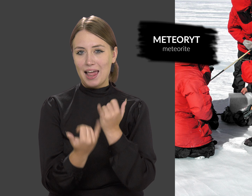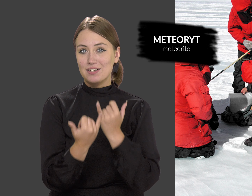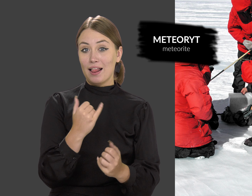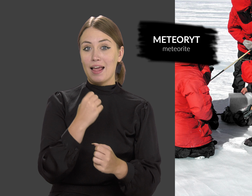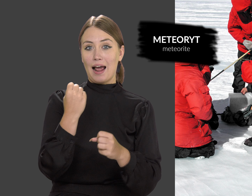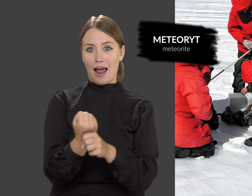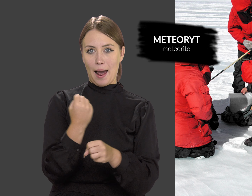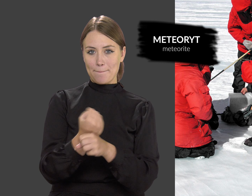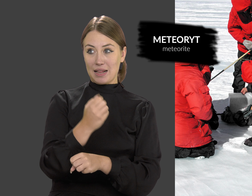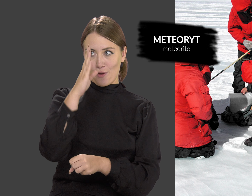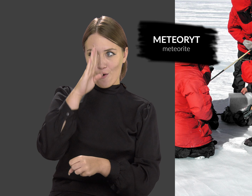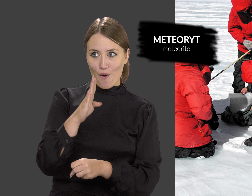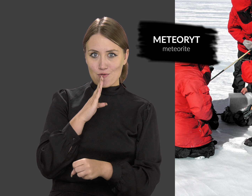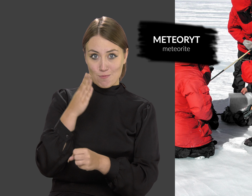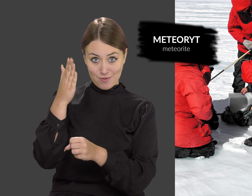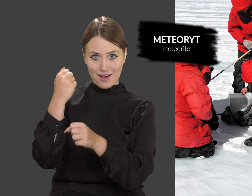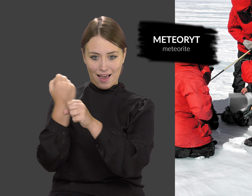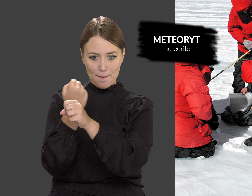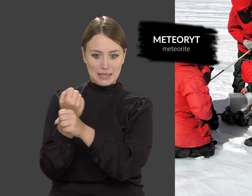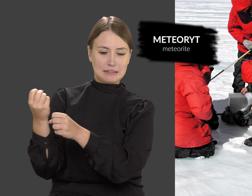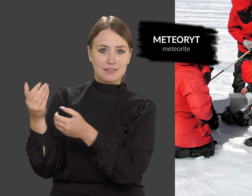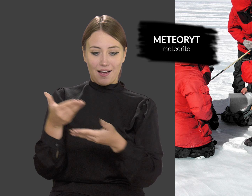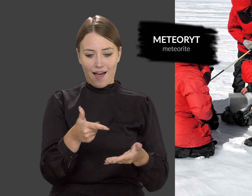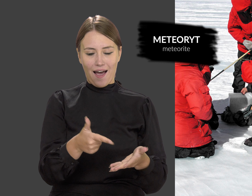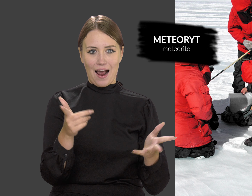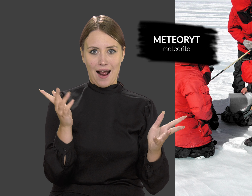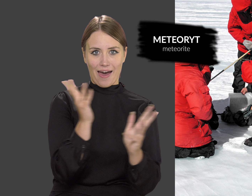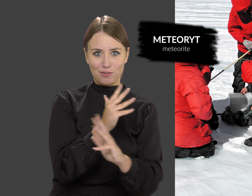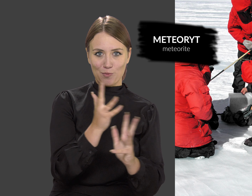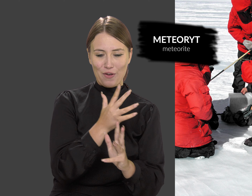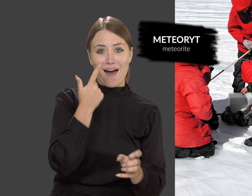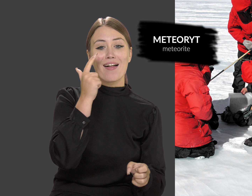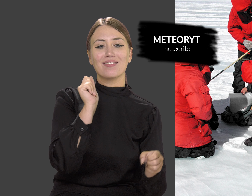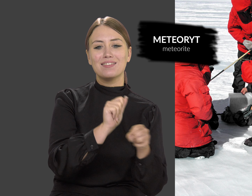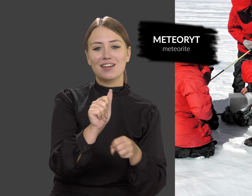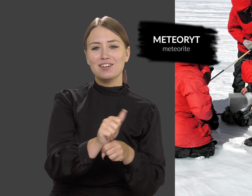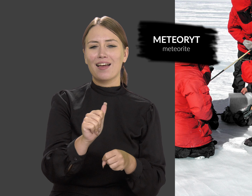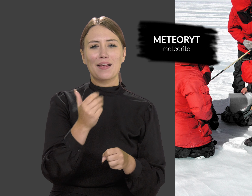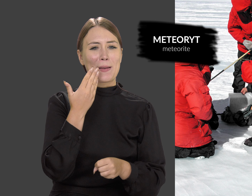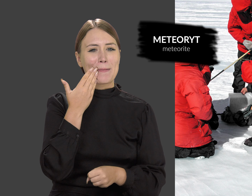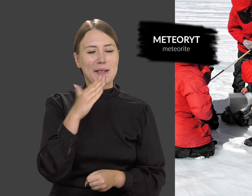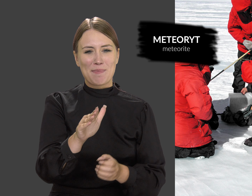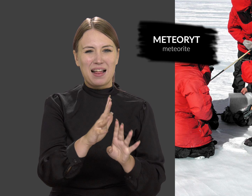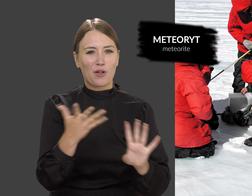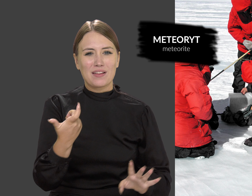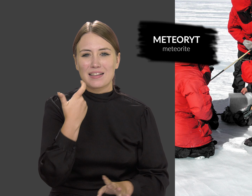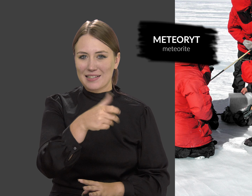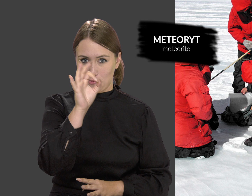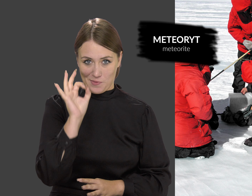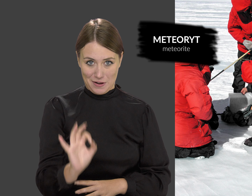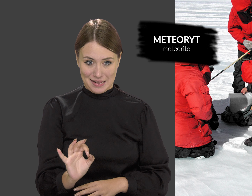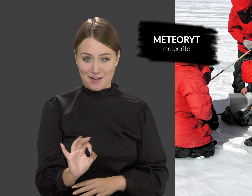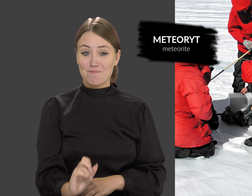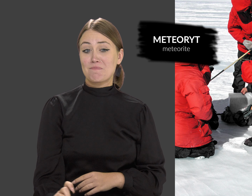when a stone from space enters the atmosphere, it usually completely burns up.